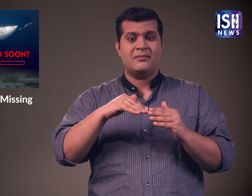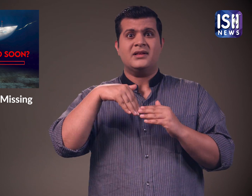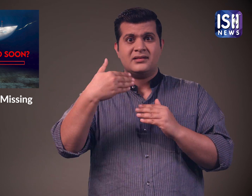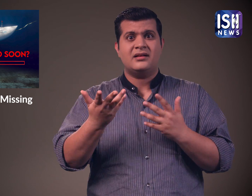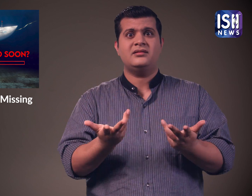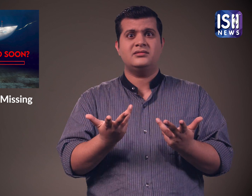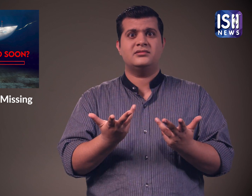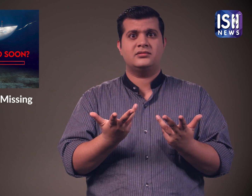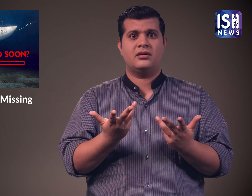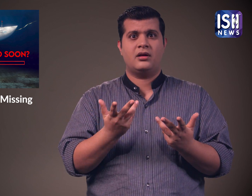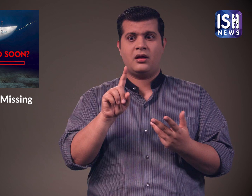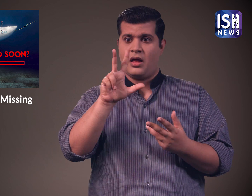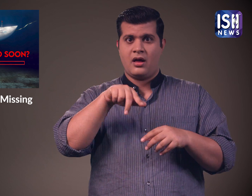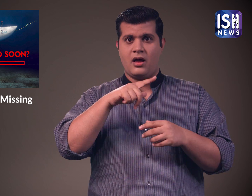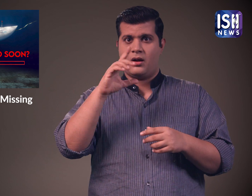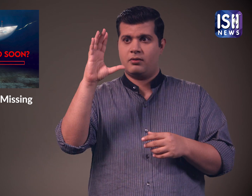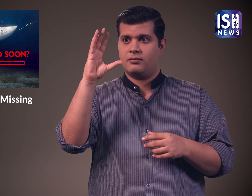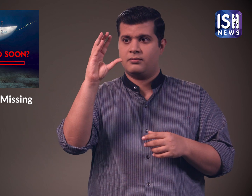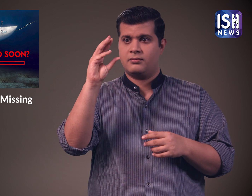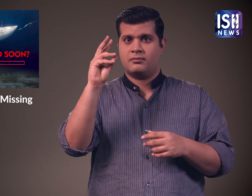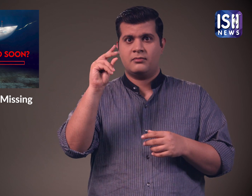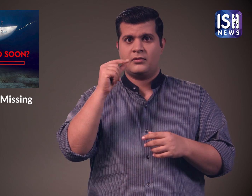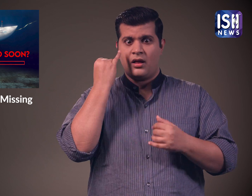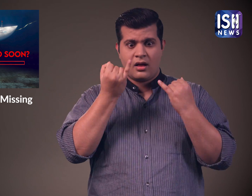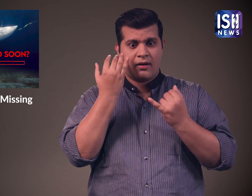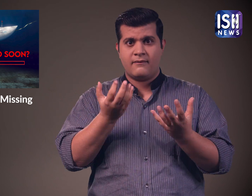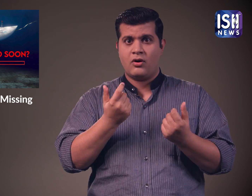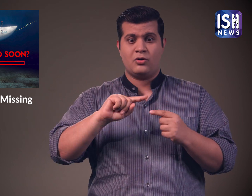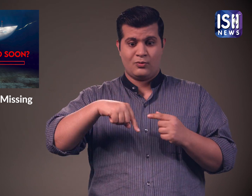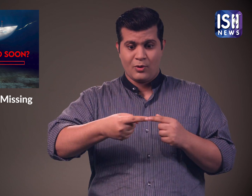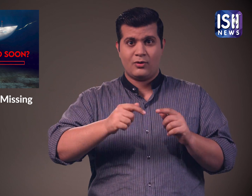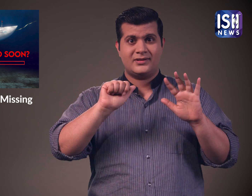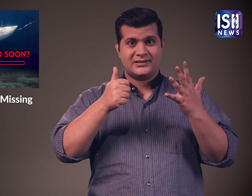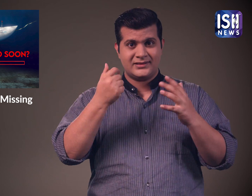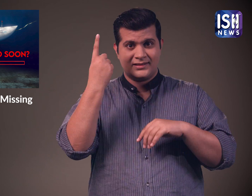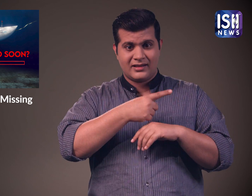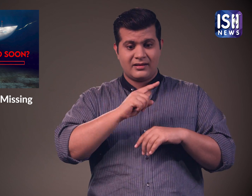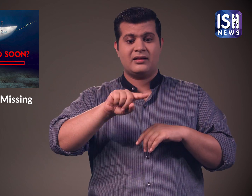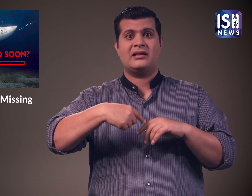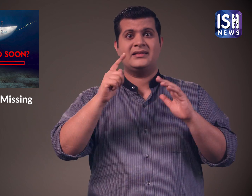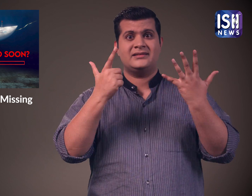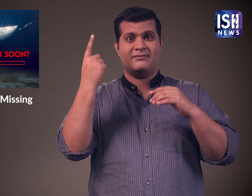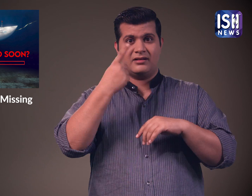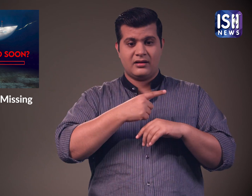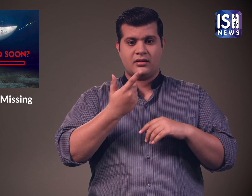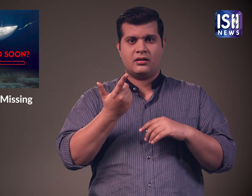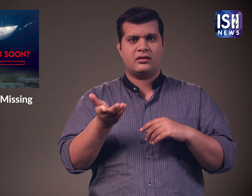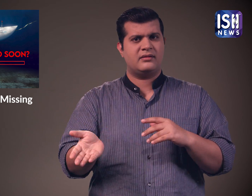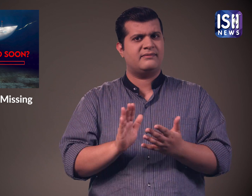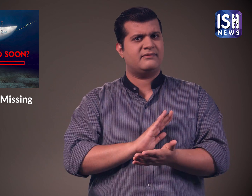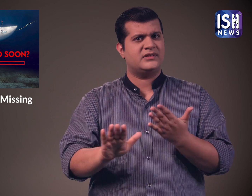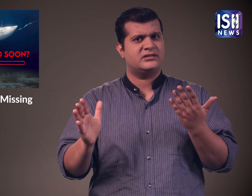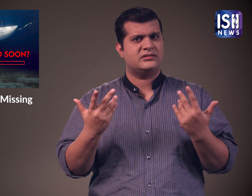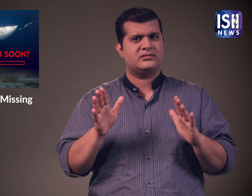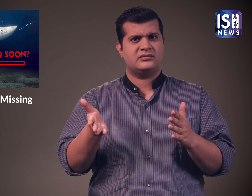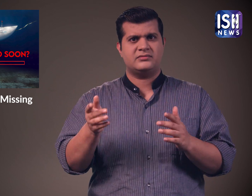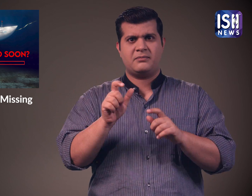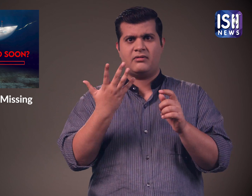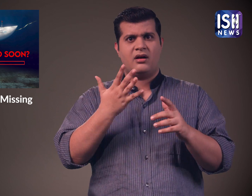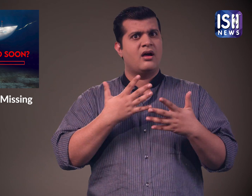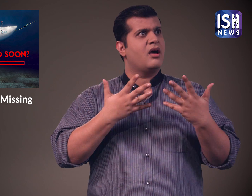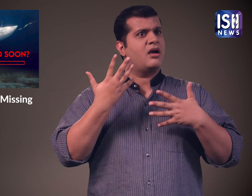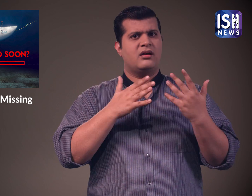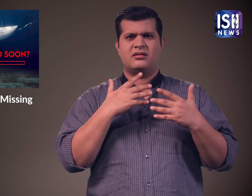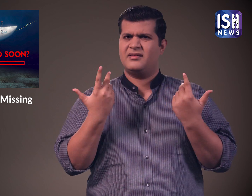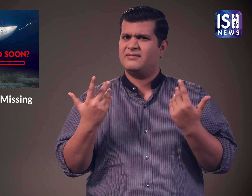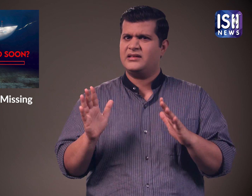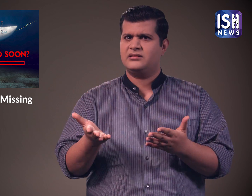Once the oxygen is used up and if the Titan is not found, then they will not survive.